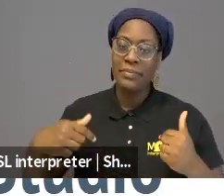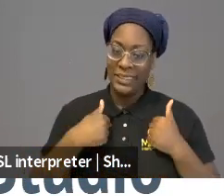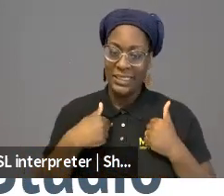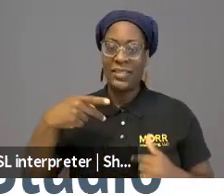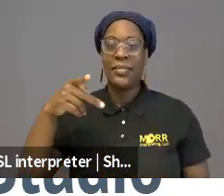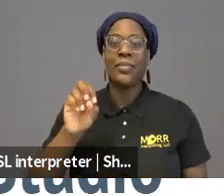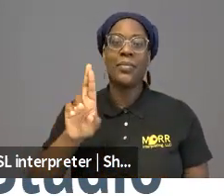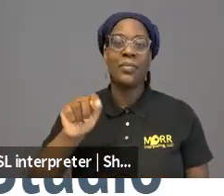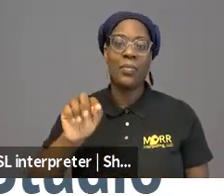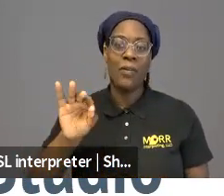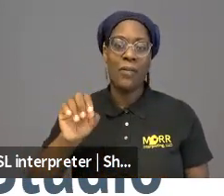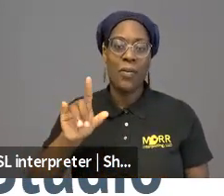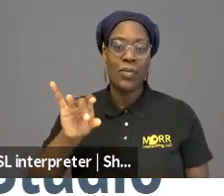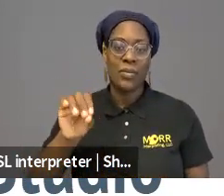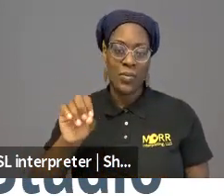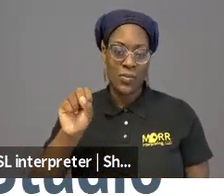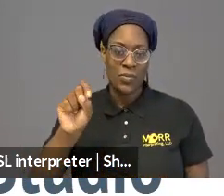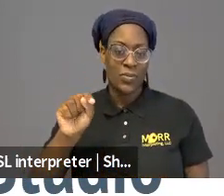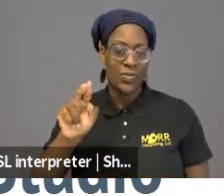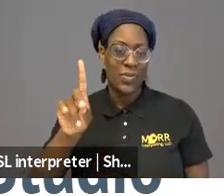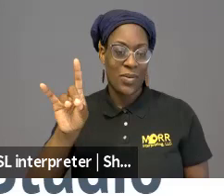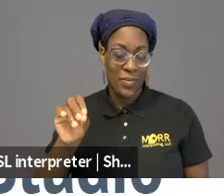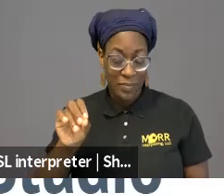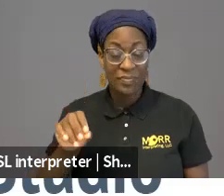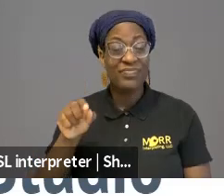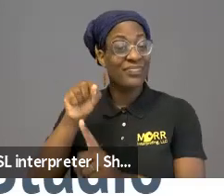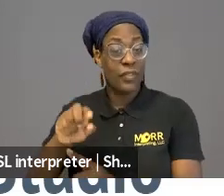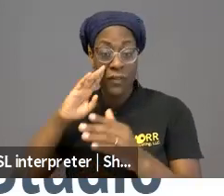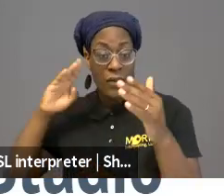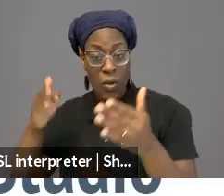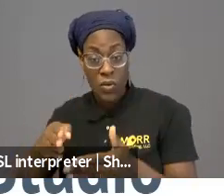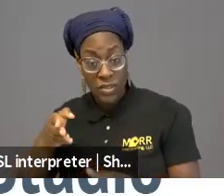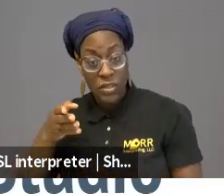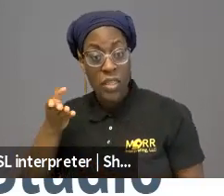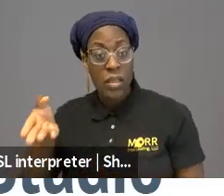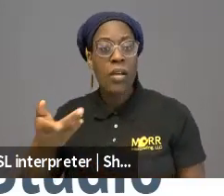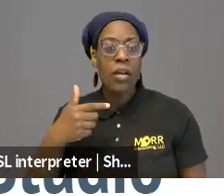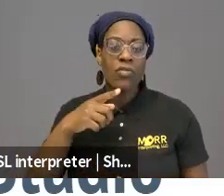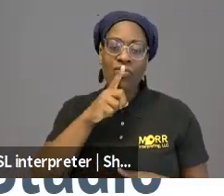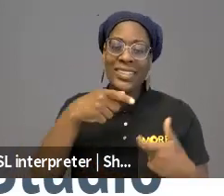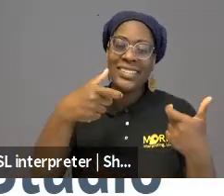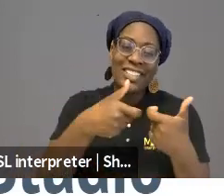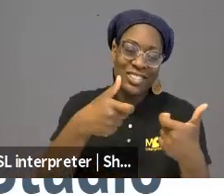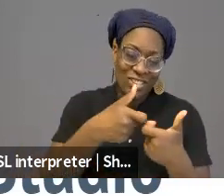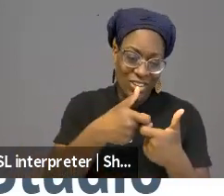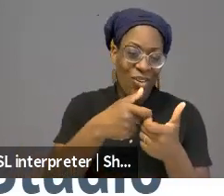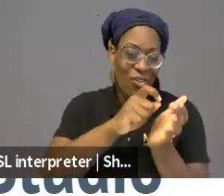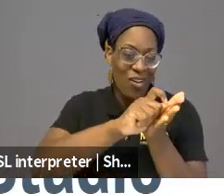In the studio, our focus is on tutoring students in digital composition, mainly ePortfolios, but